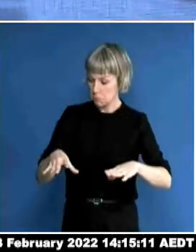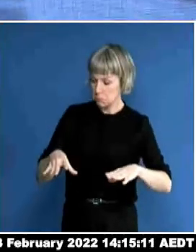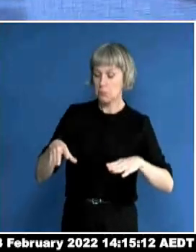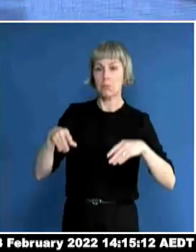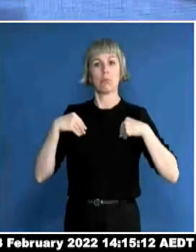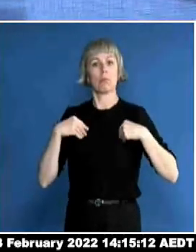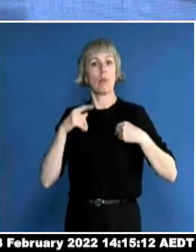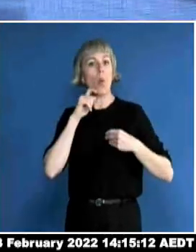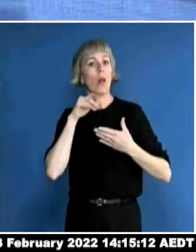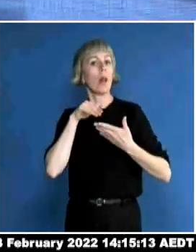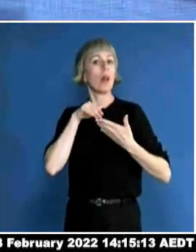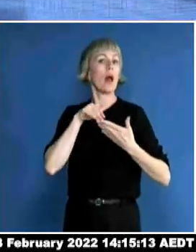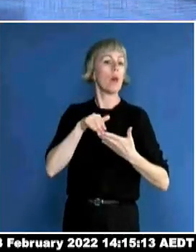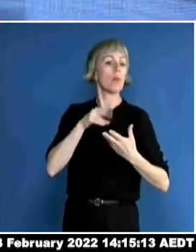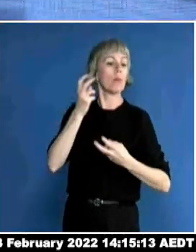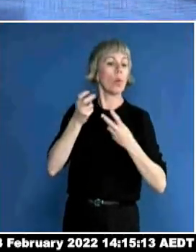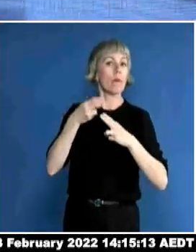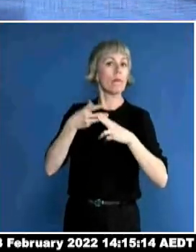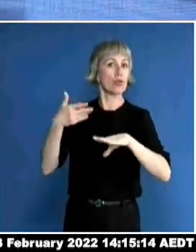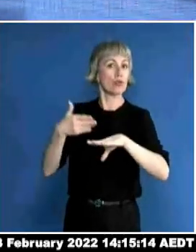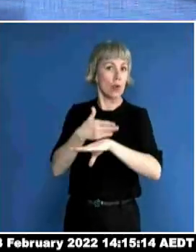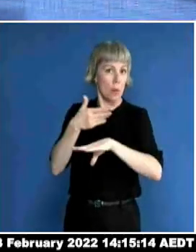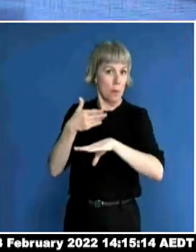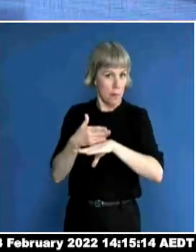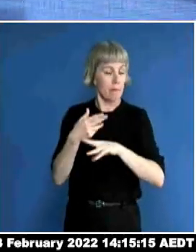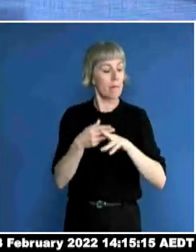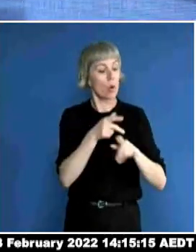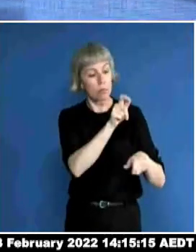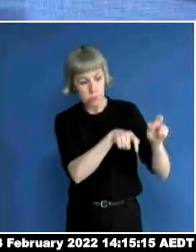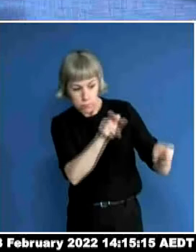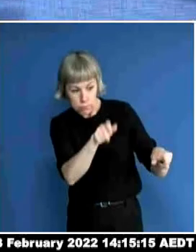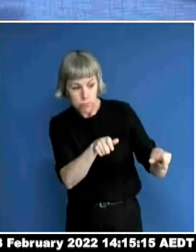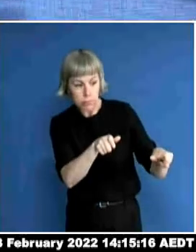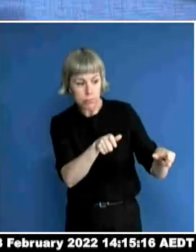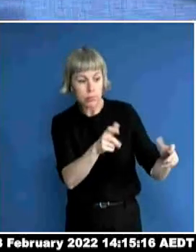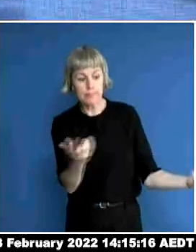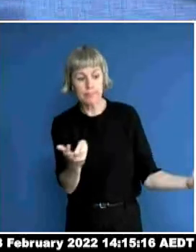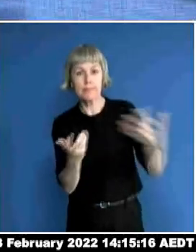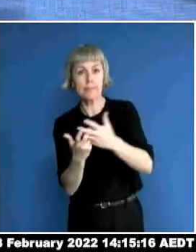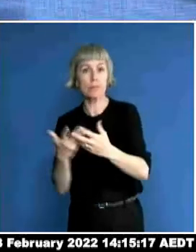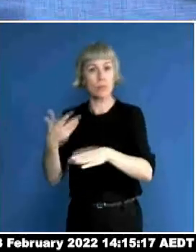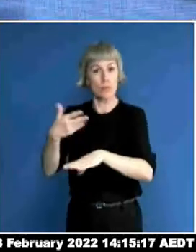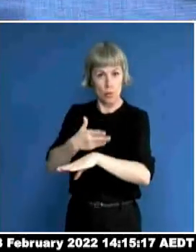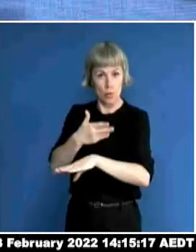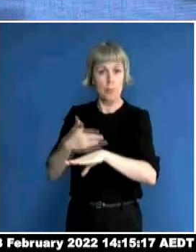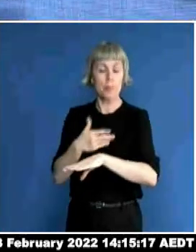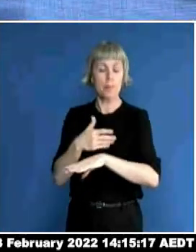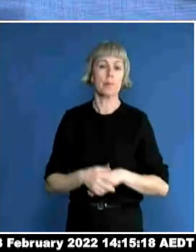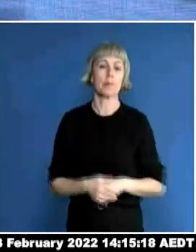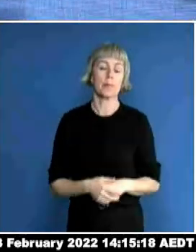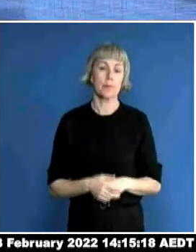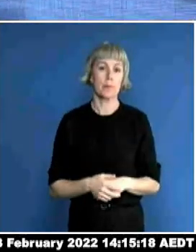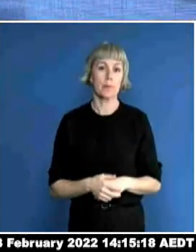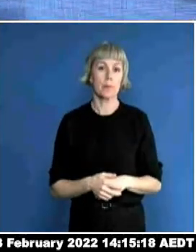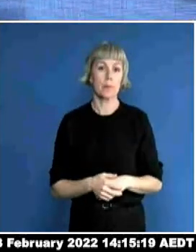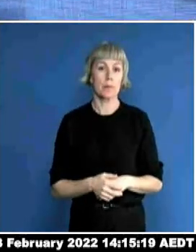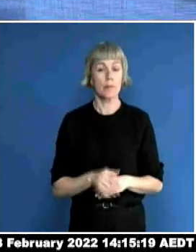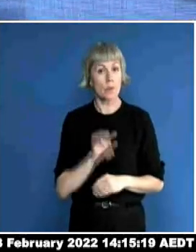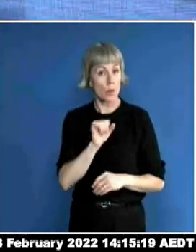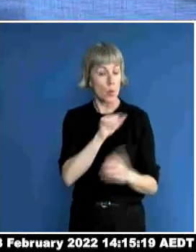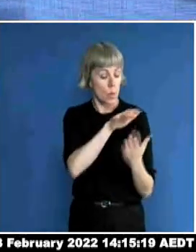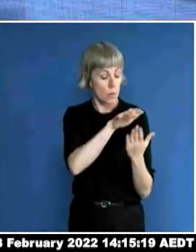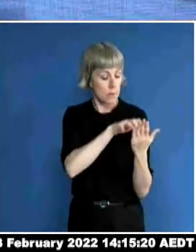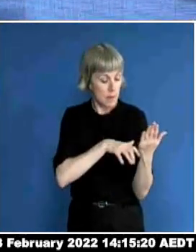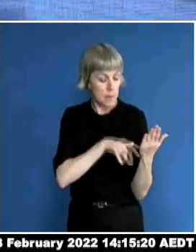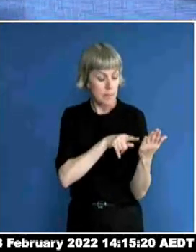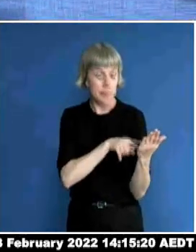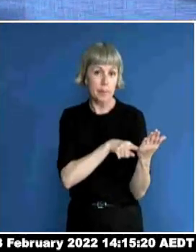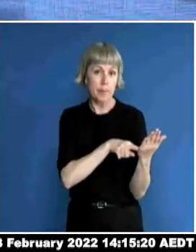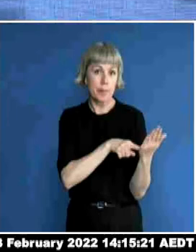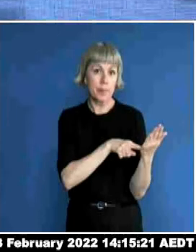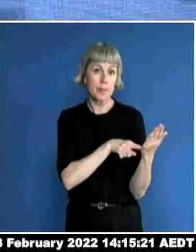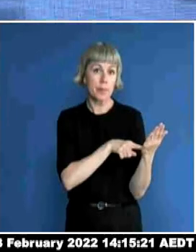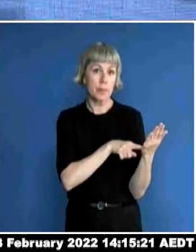And you've said in your statement that you would try to help to